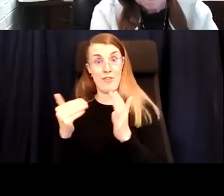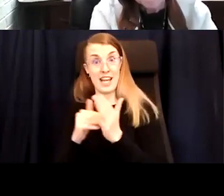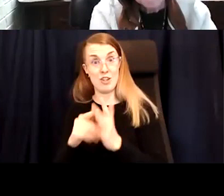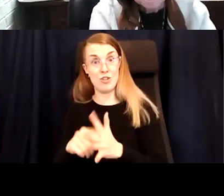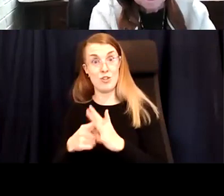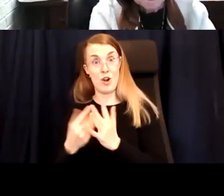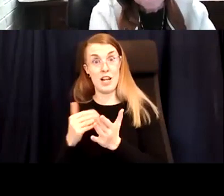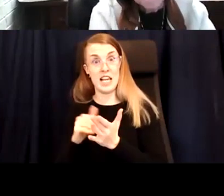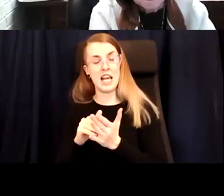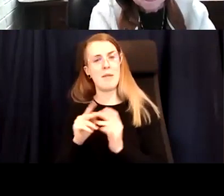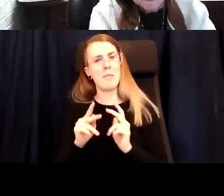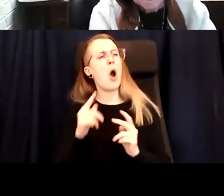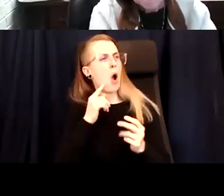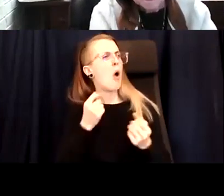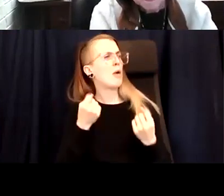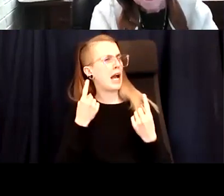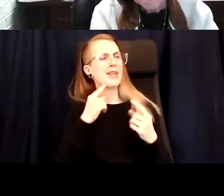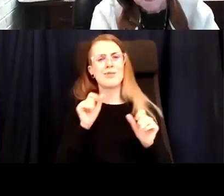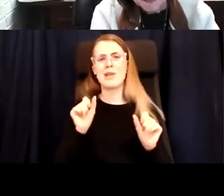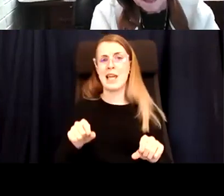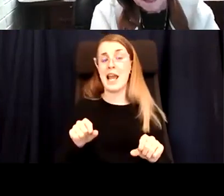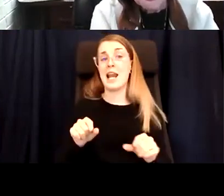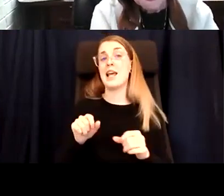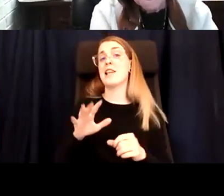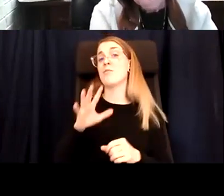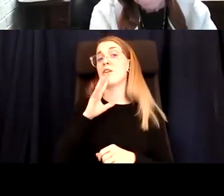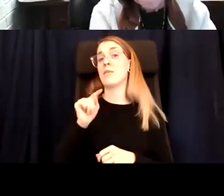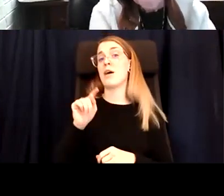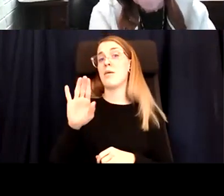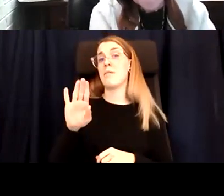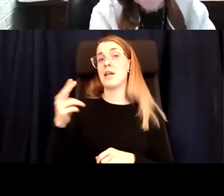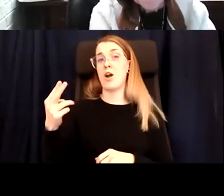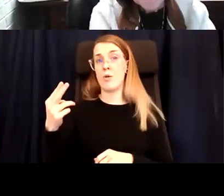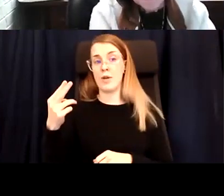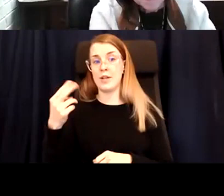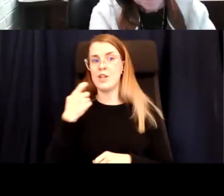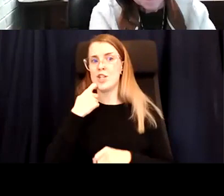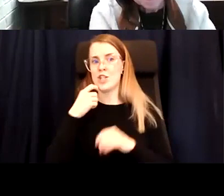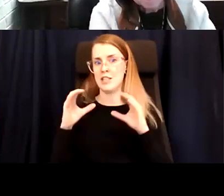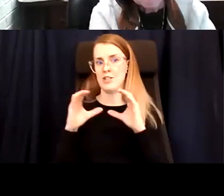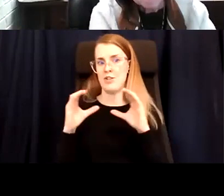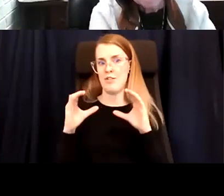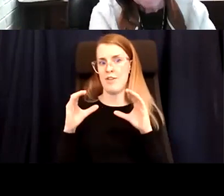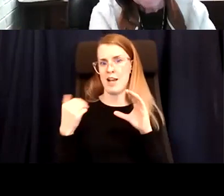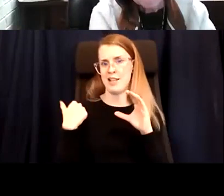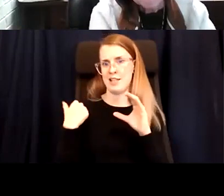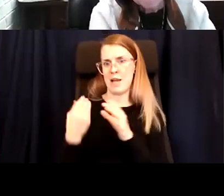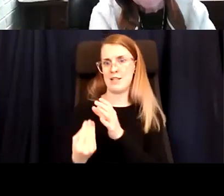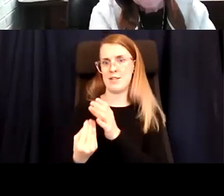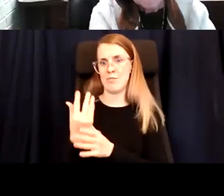And then when it came to Betty Hardwick who was just certified this past spring, I think,